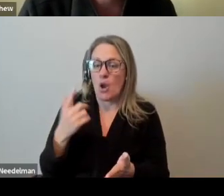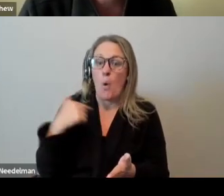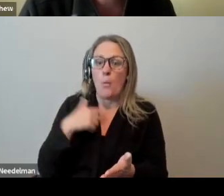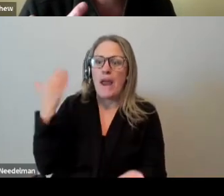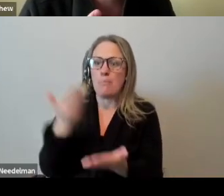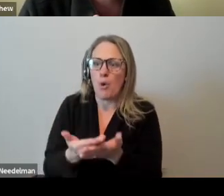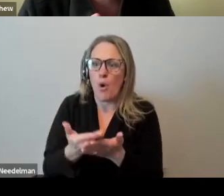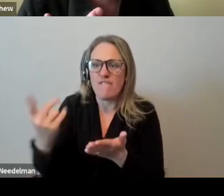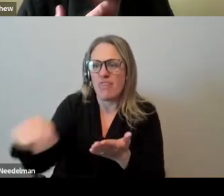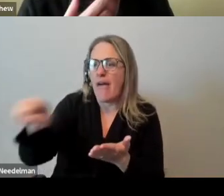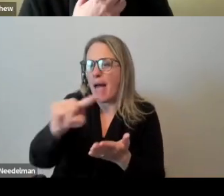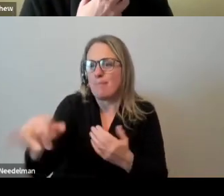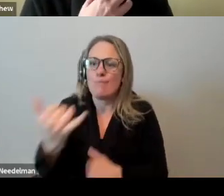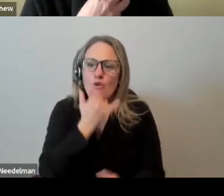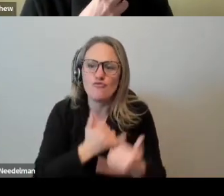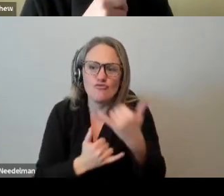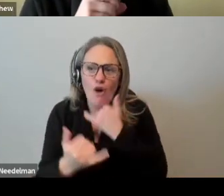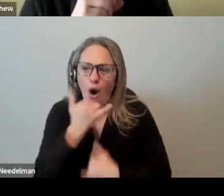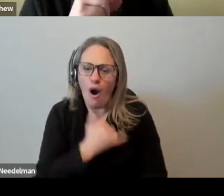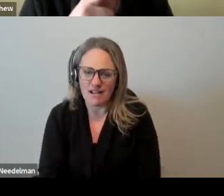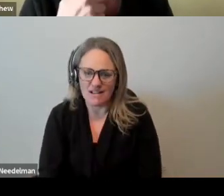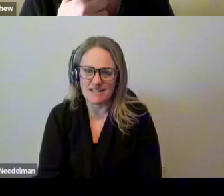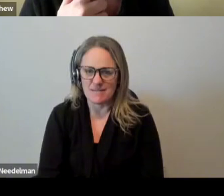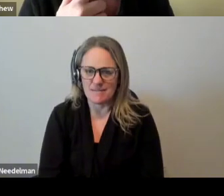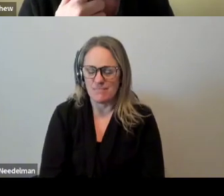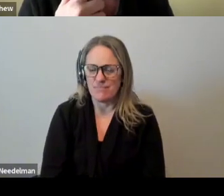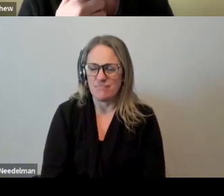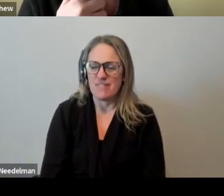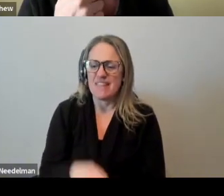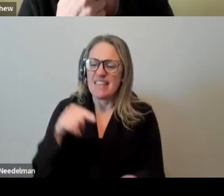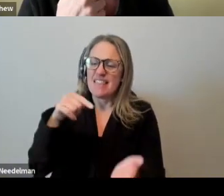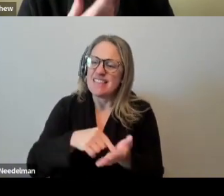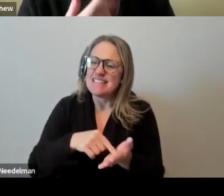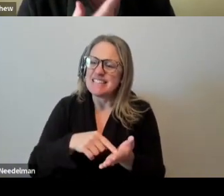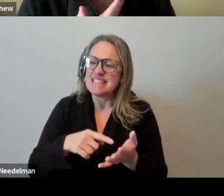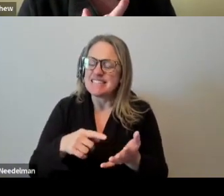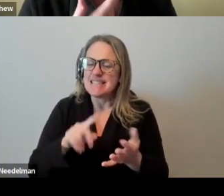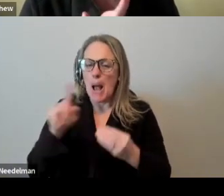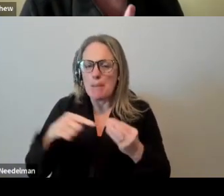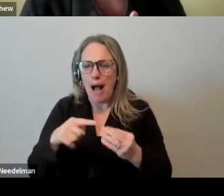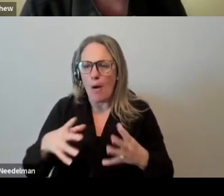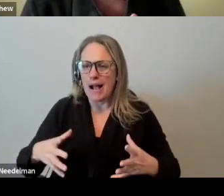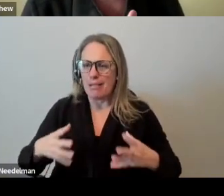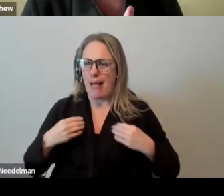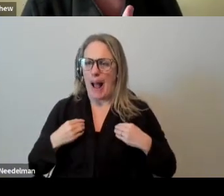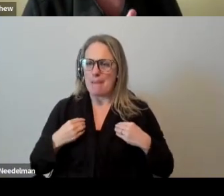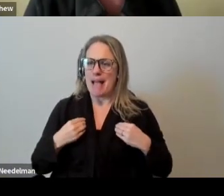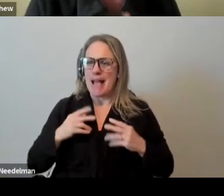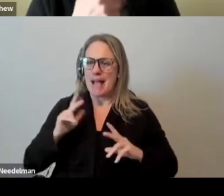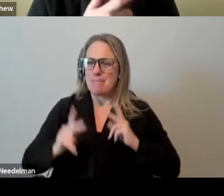And this is really about claiming disabled people that's knowledgeable, right?